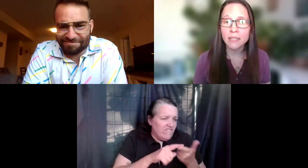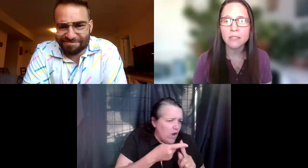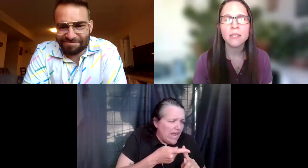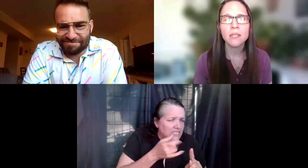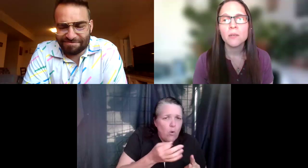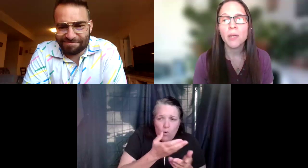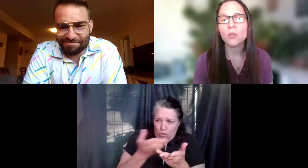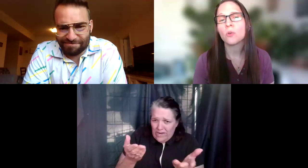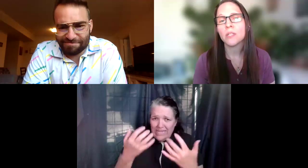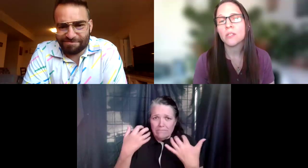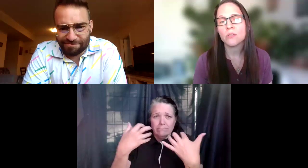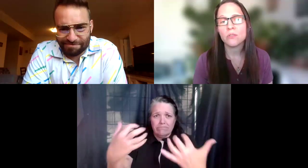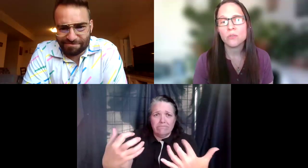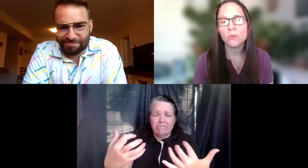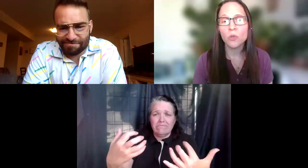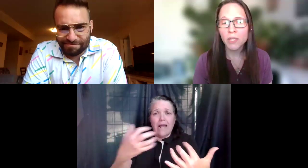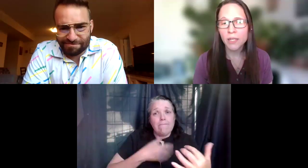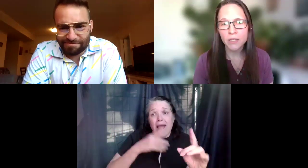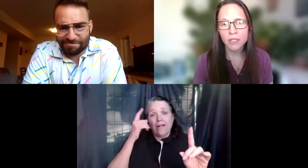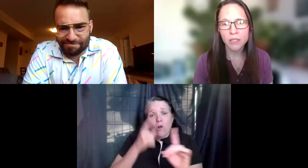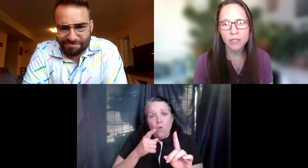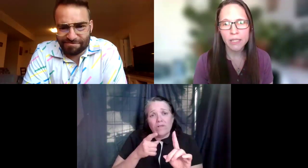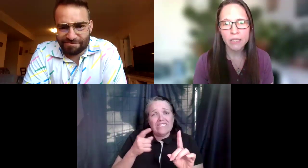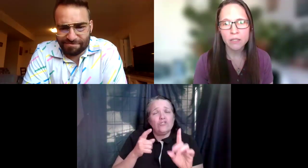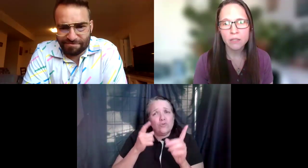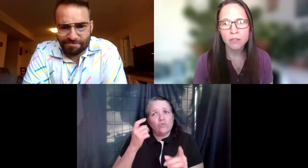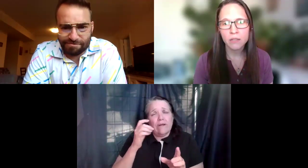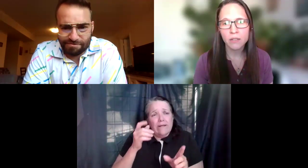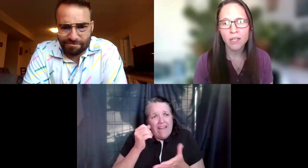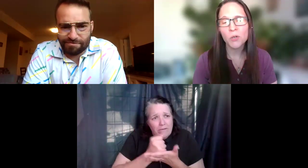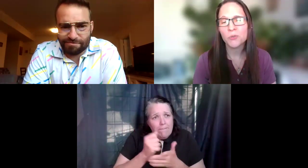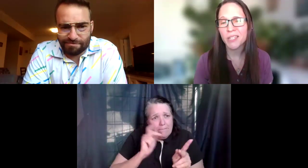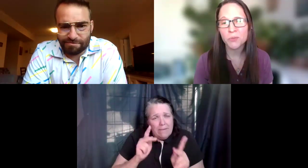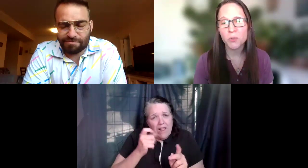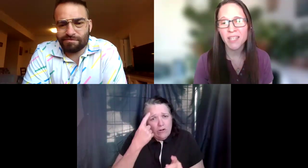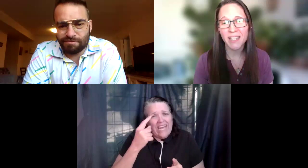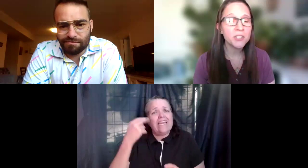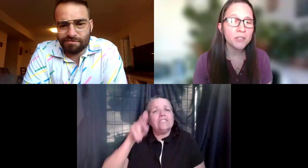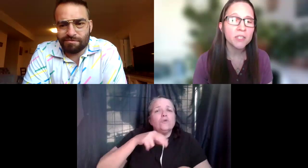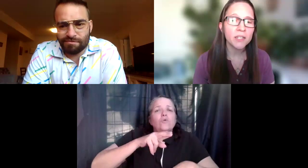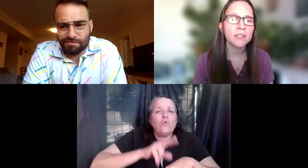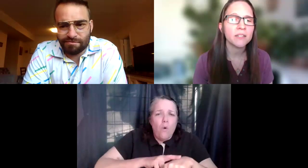platform like this, my goal is to normalize a decision like this. I'm hopeful that's what we can achieve